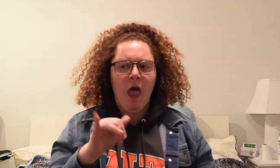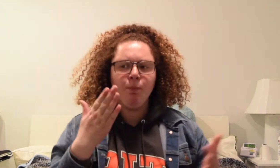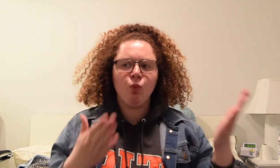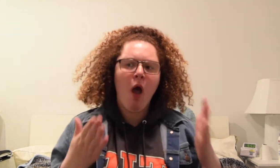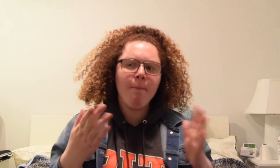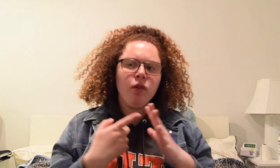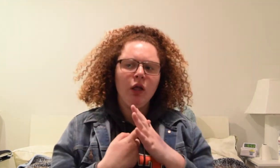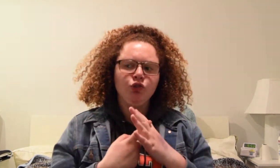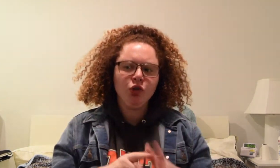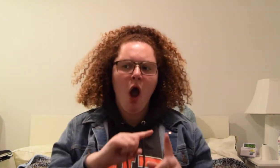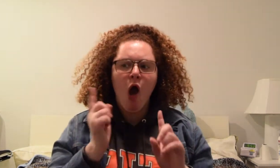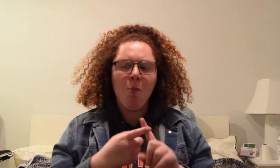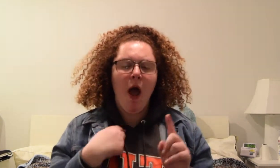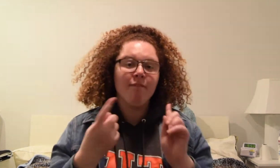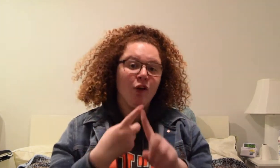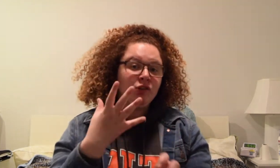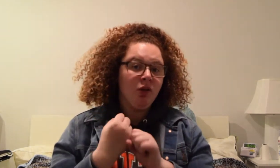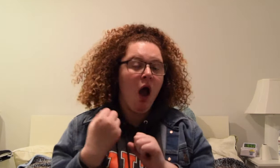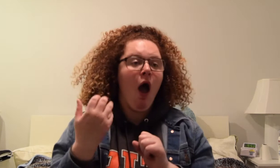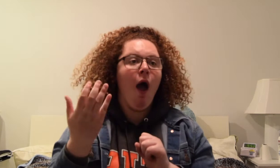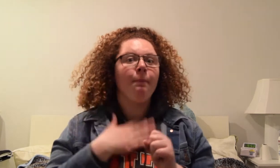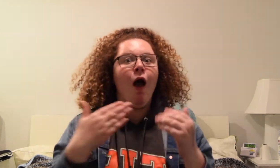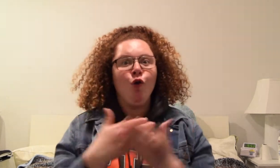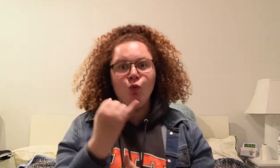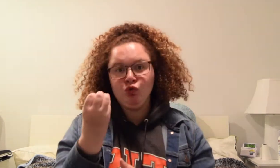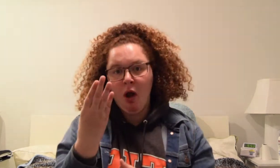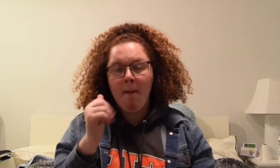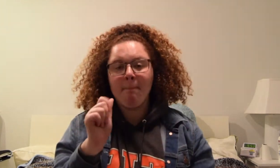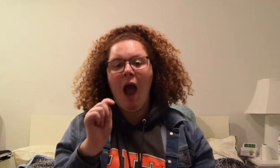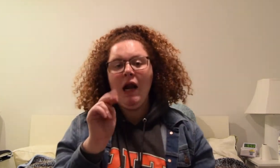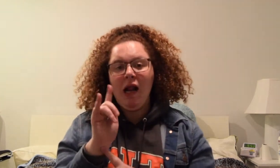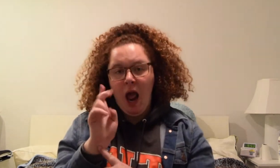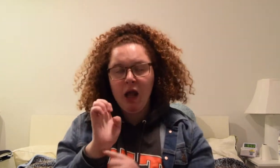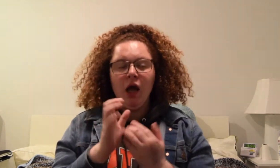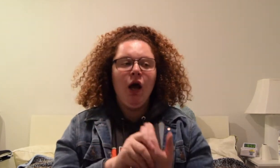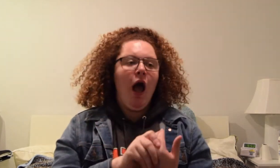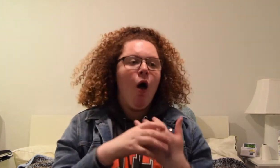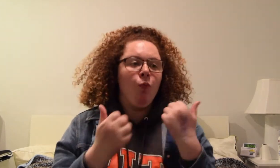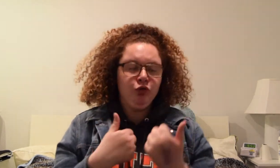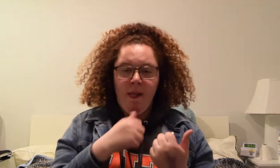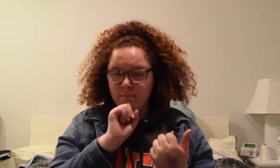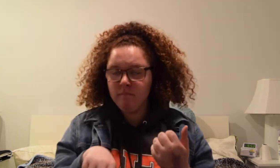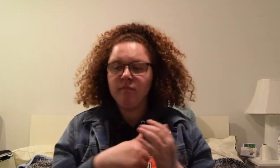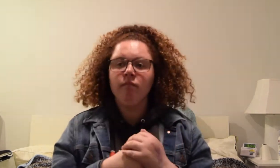That probably started when I first got my new job at Nike which I love